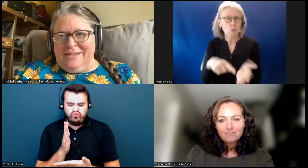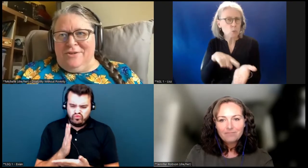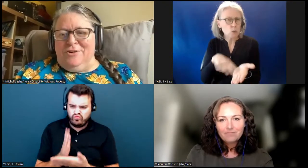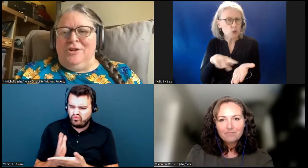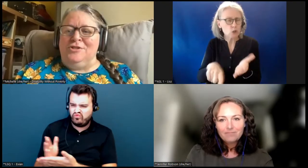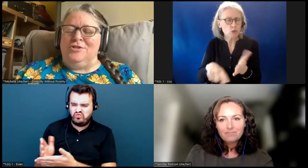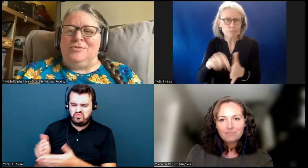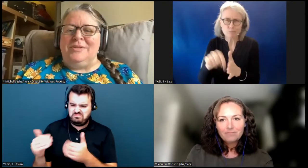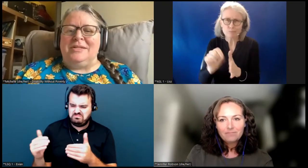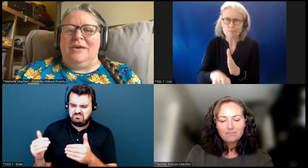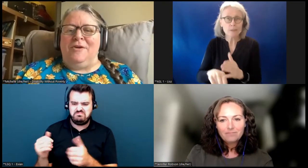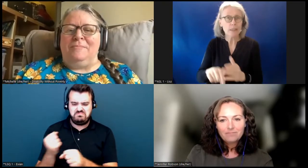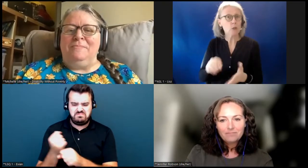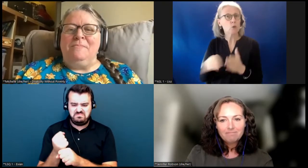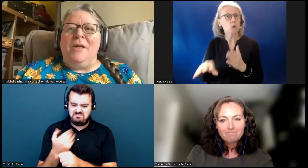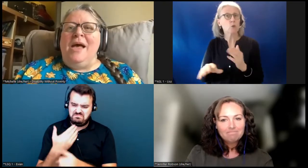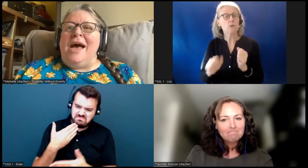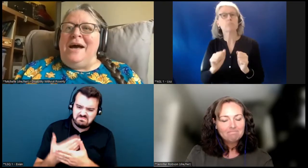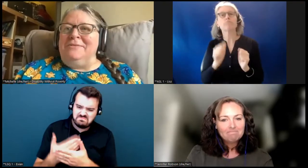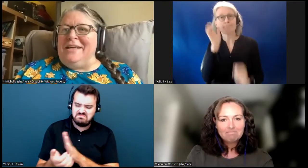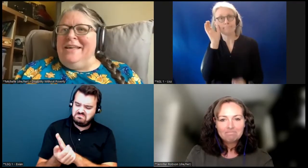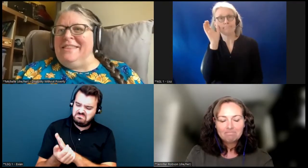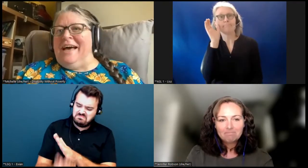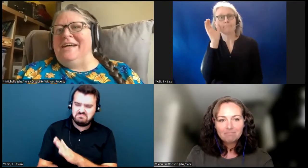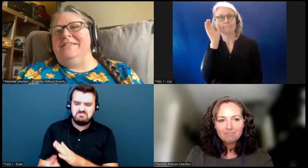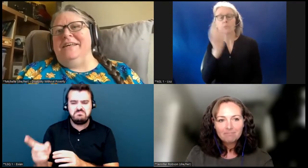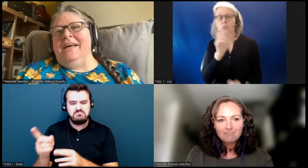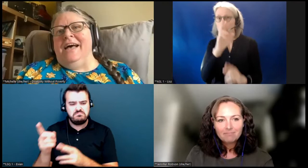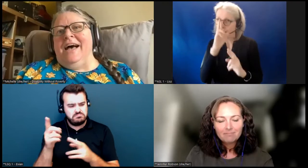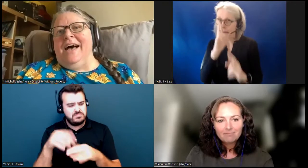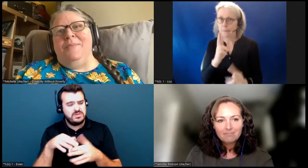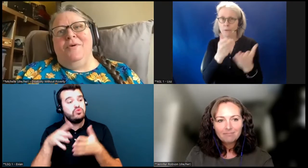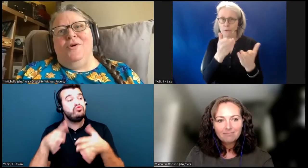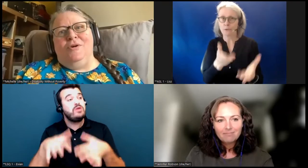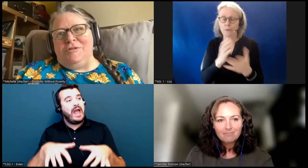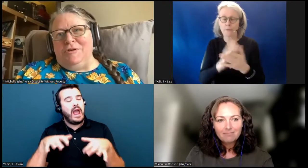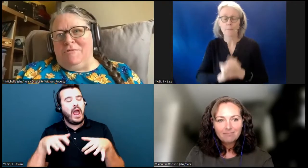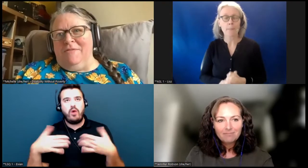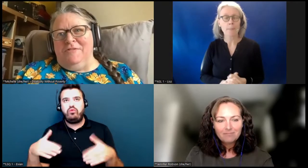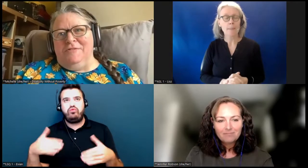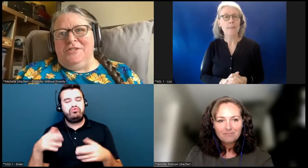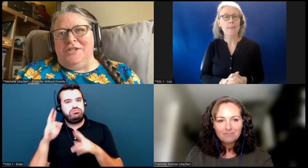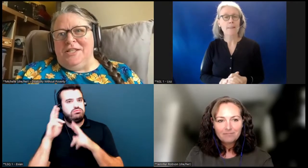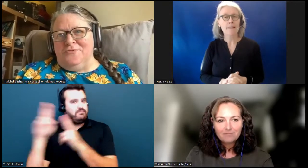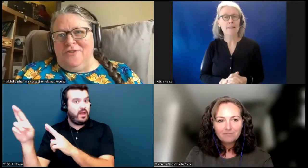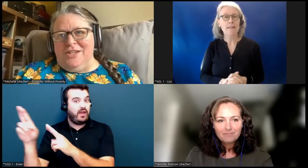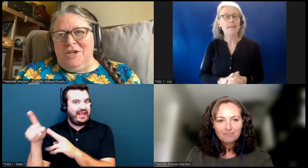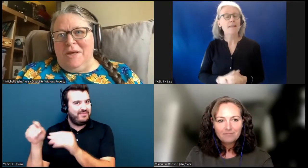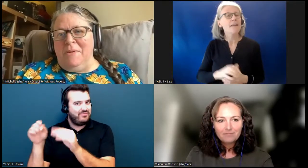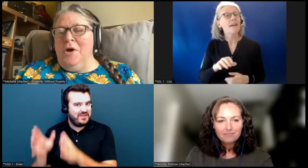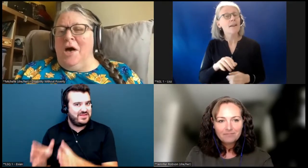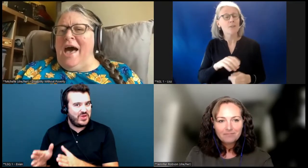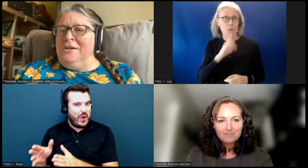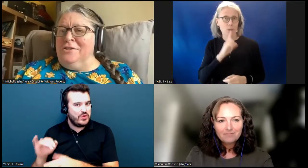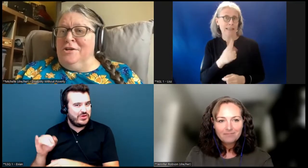ALL HER STUDENTS GIVE HER. OUTSIDE THAT, I'M ALSO GRATEFUL FOR JEN'S FRIENDSHIP AND HER